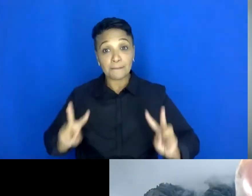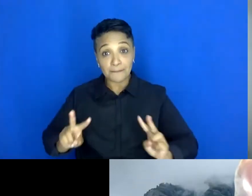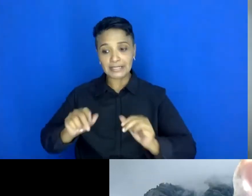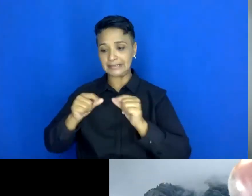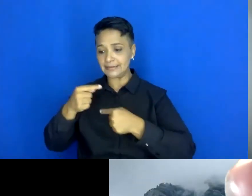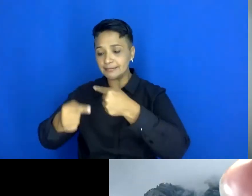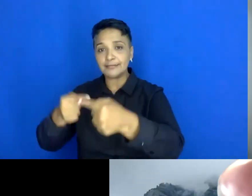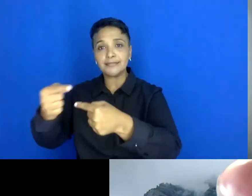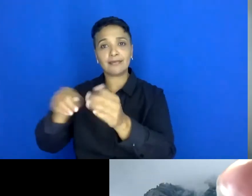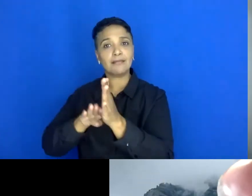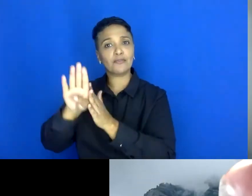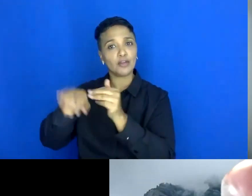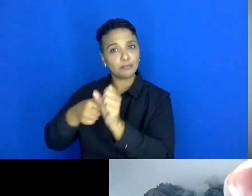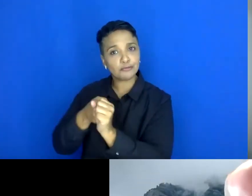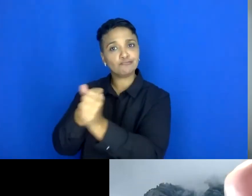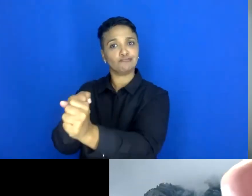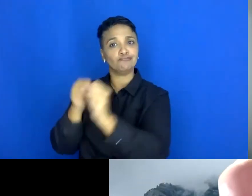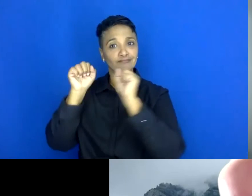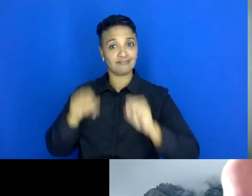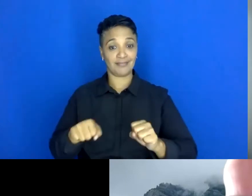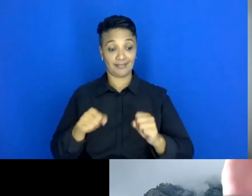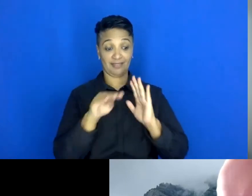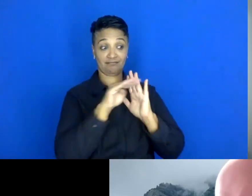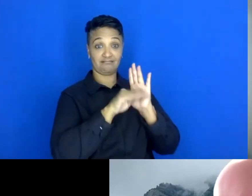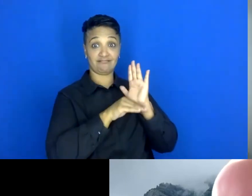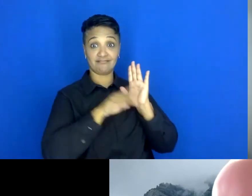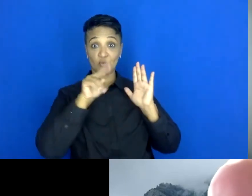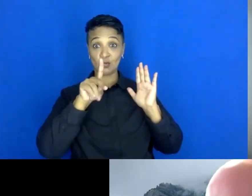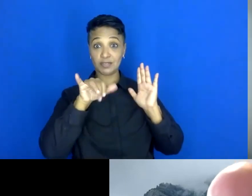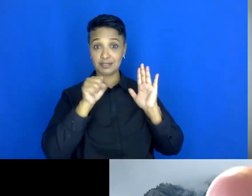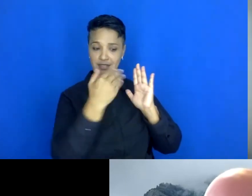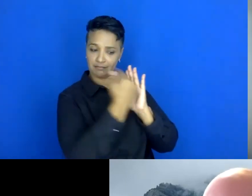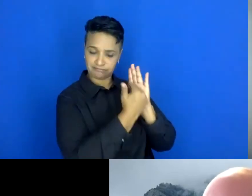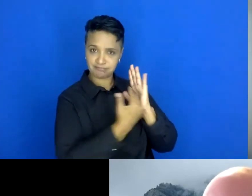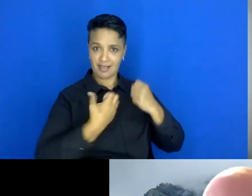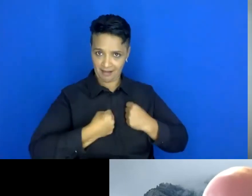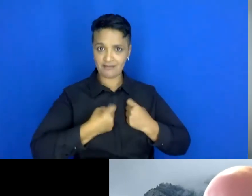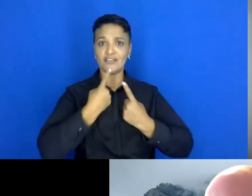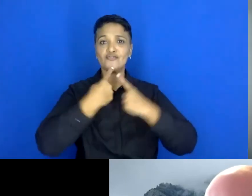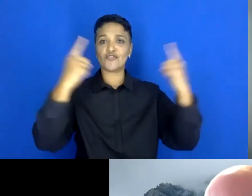as they said it's in the declaration of human rights as a core principle and human right